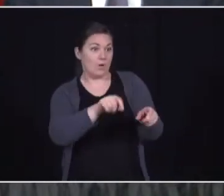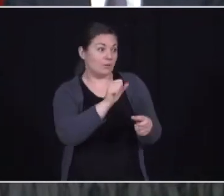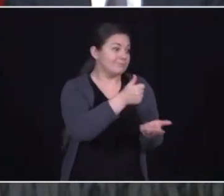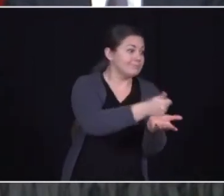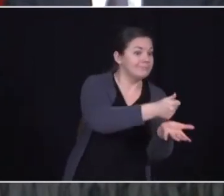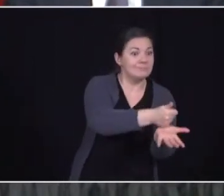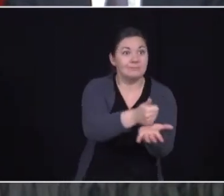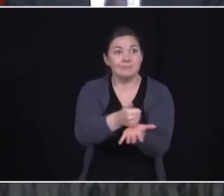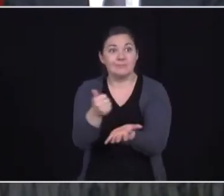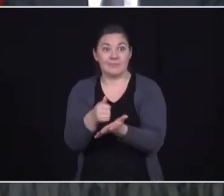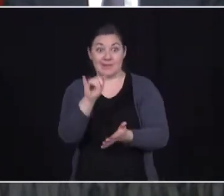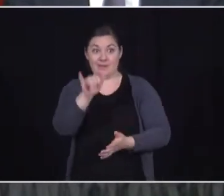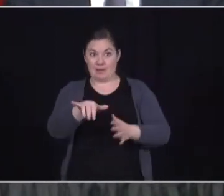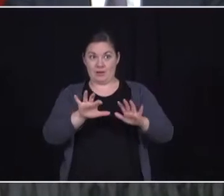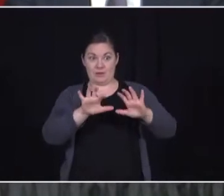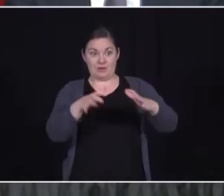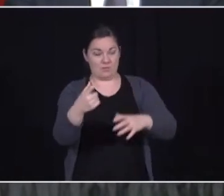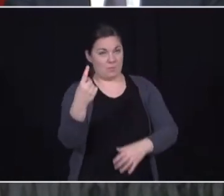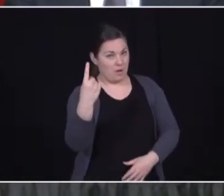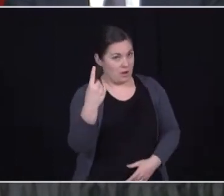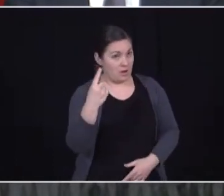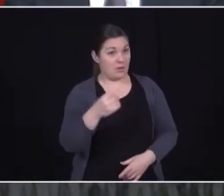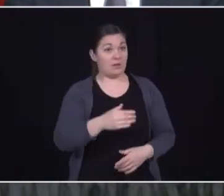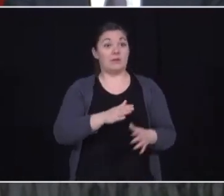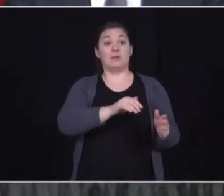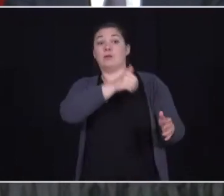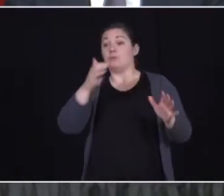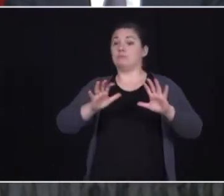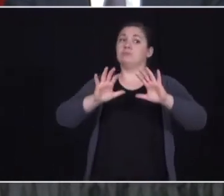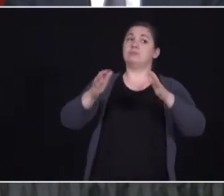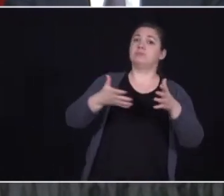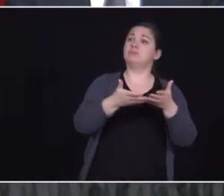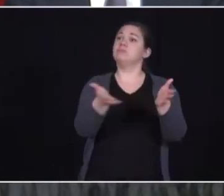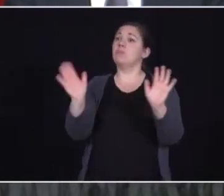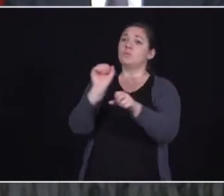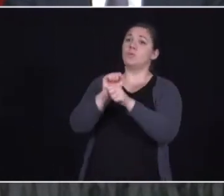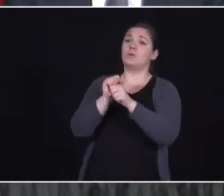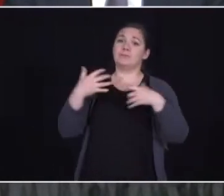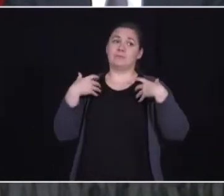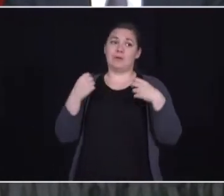work in those settings, so it is the residence, it's the patients, it's the staff, and anybody